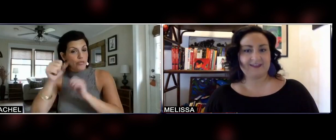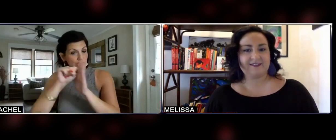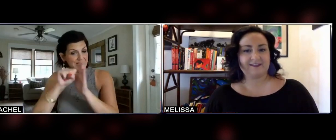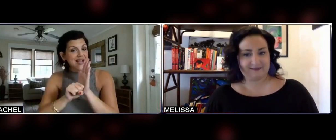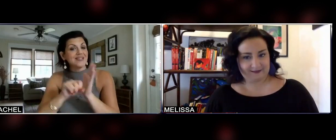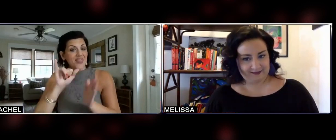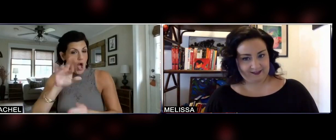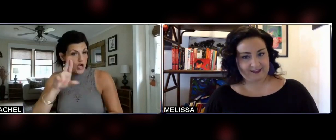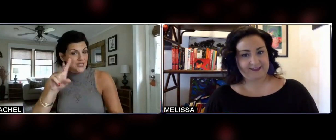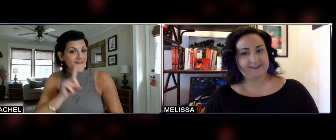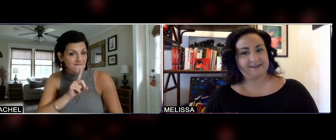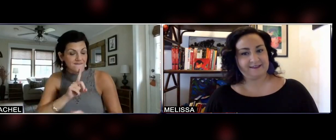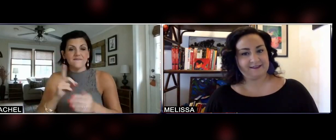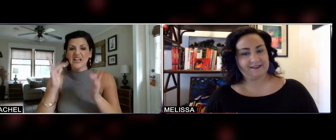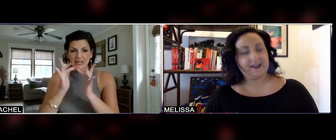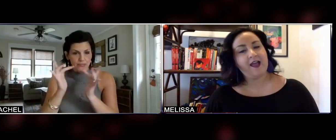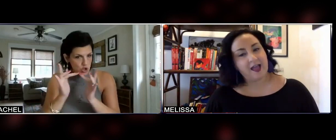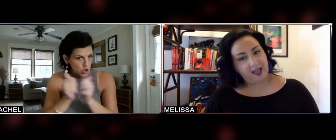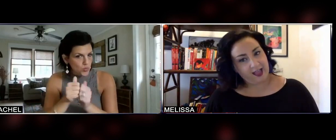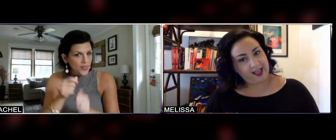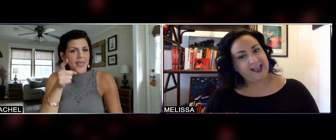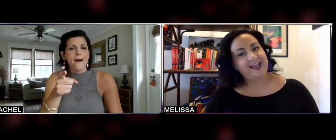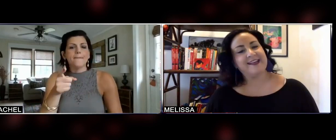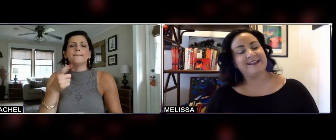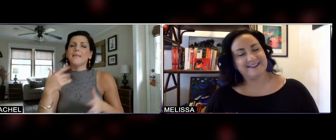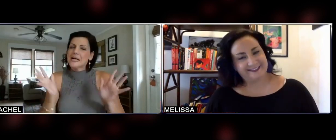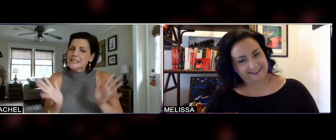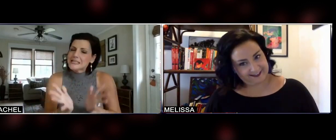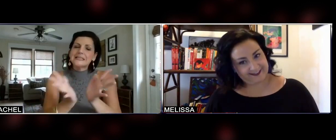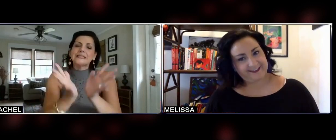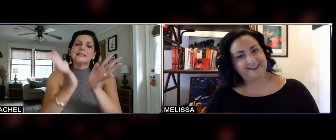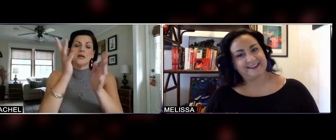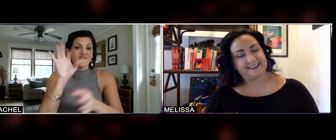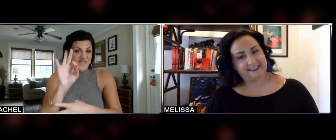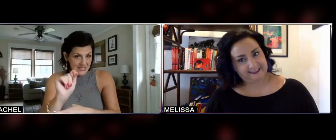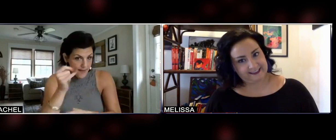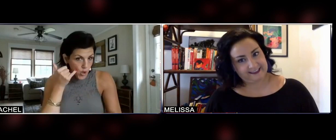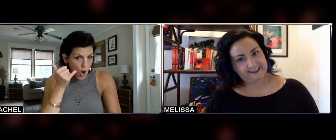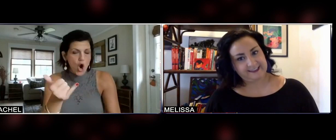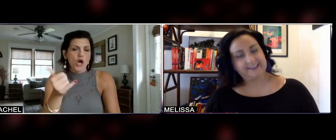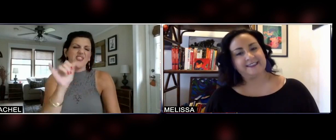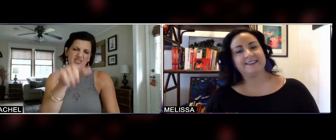who are deaf and stay in touch with them. We maintain contact using things like Facetime.